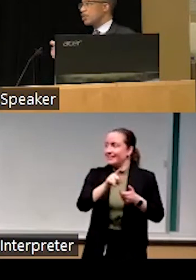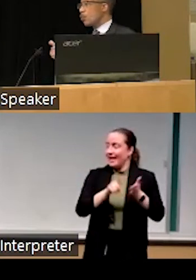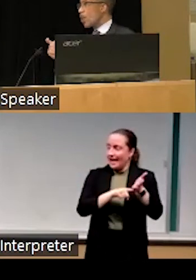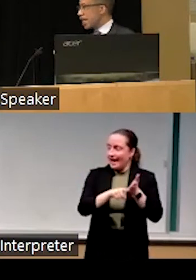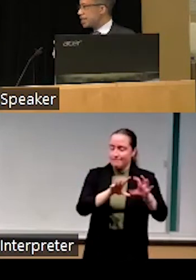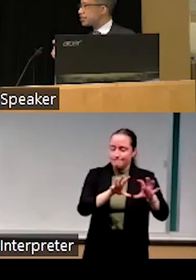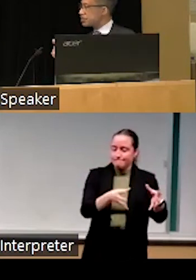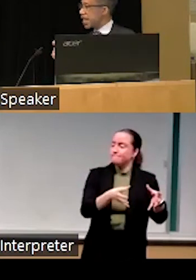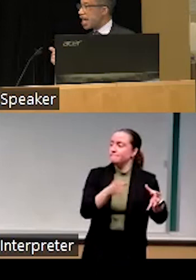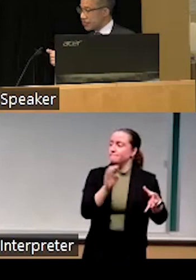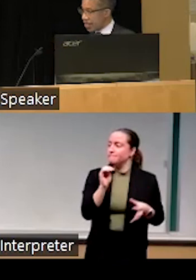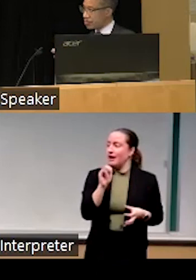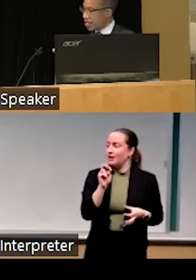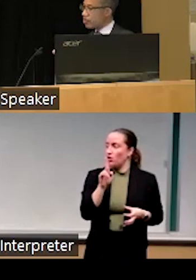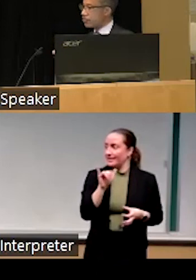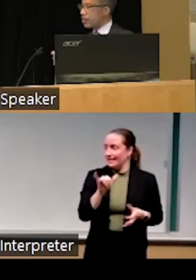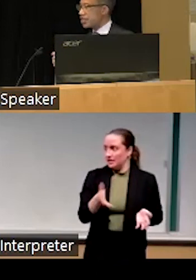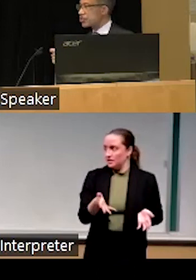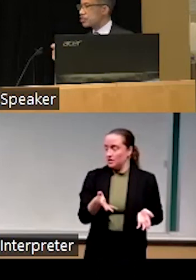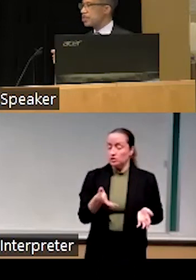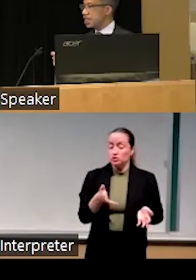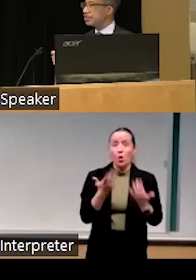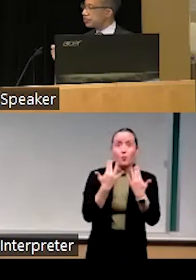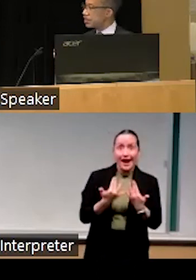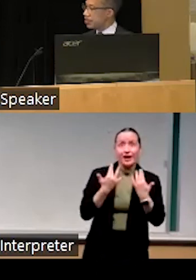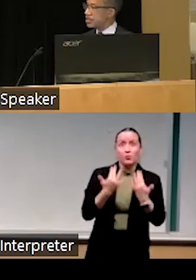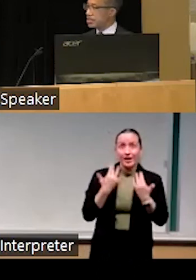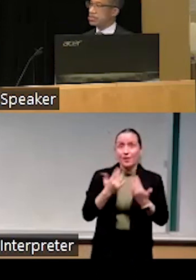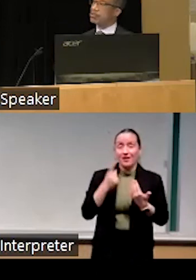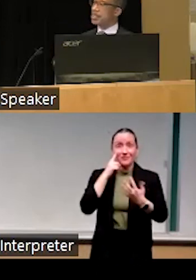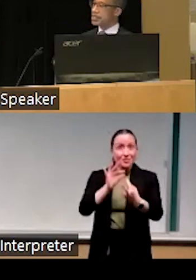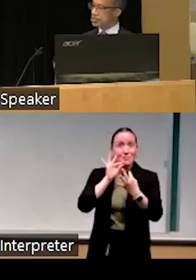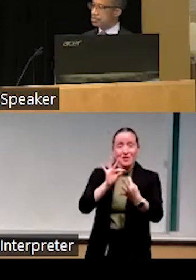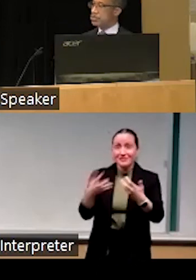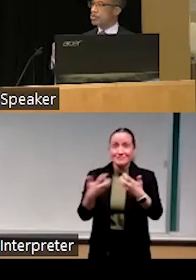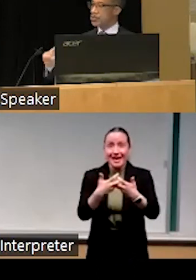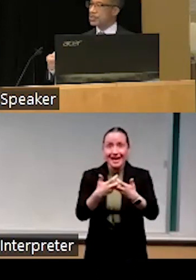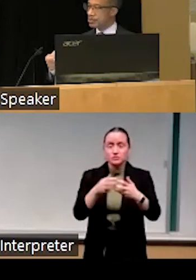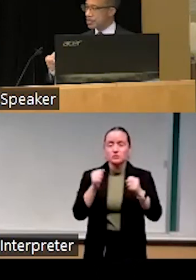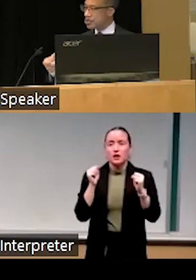um waiting to have that that perfect match could be you know very deleterious to the person who's